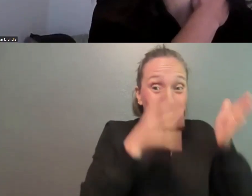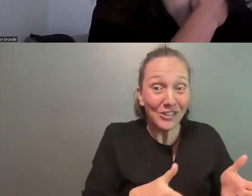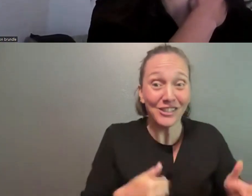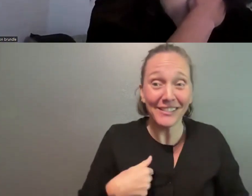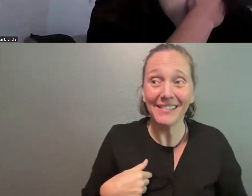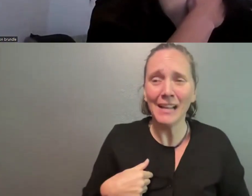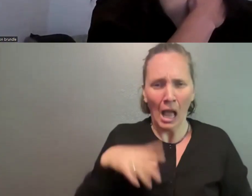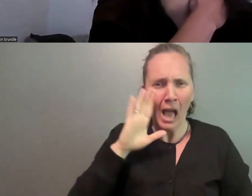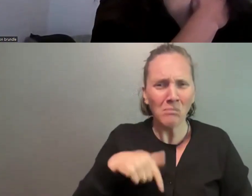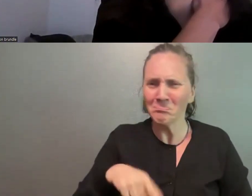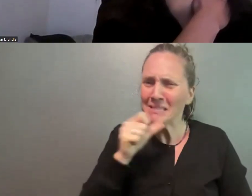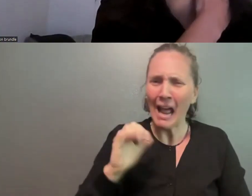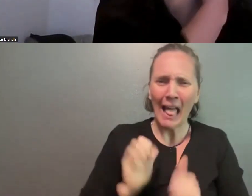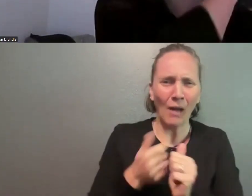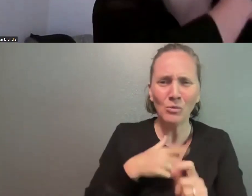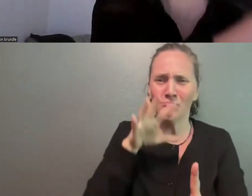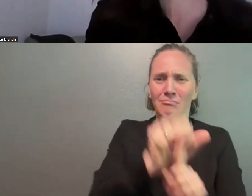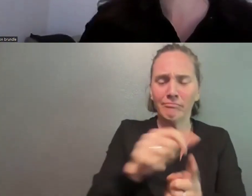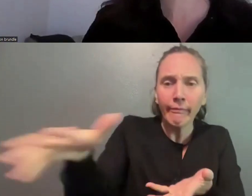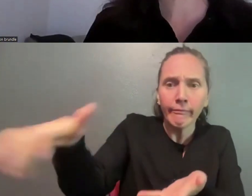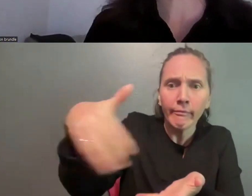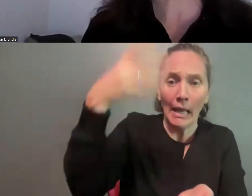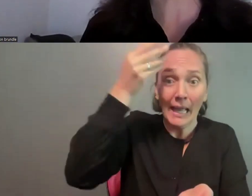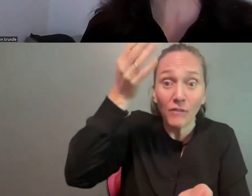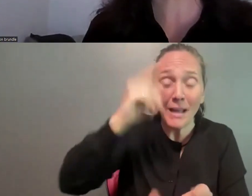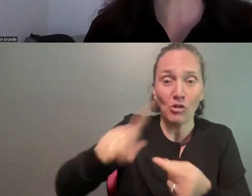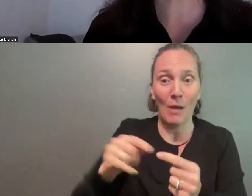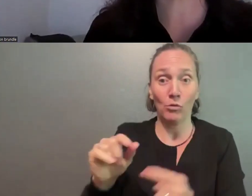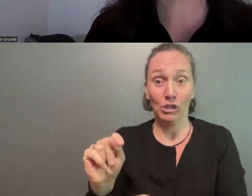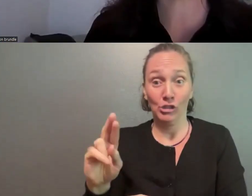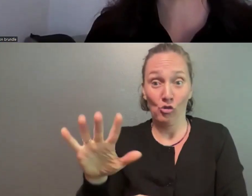information on tribes, especially those that are on federal recognition statuses,